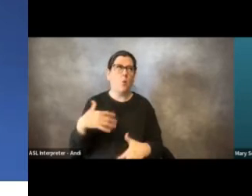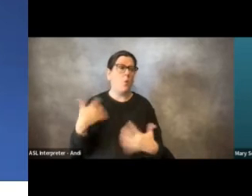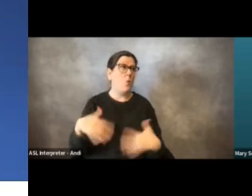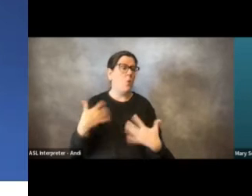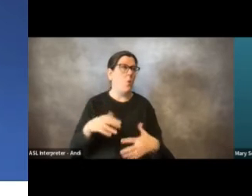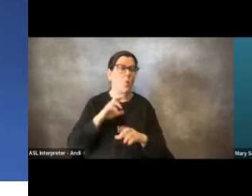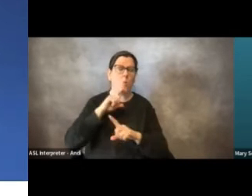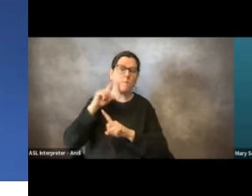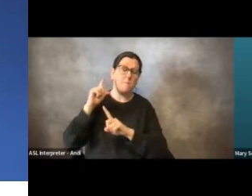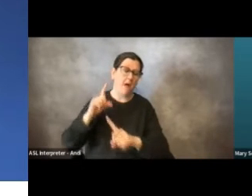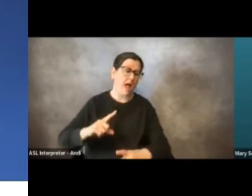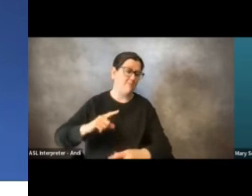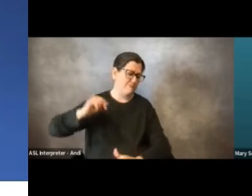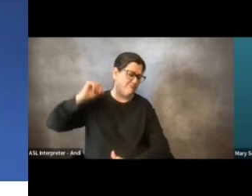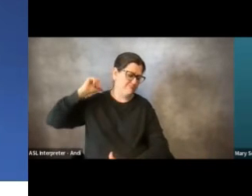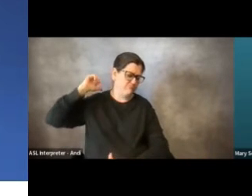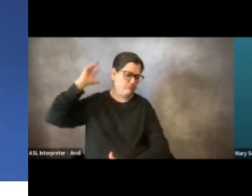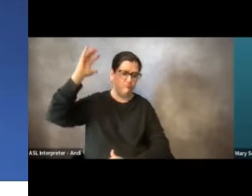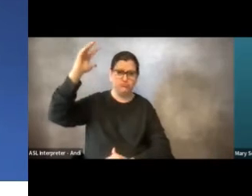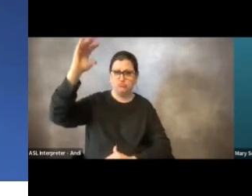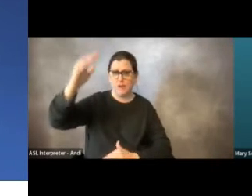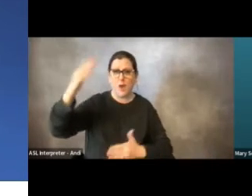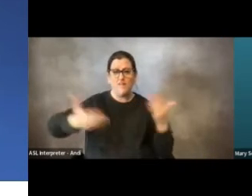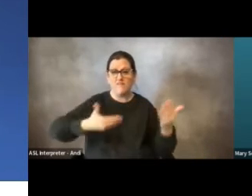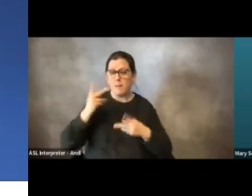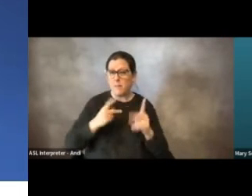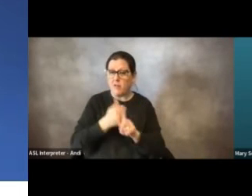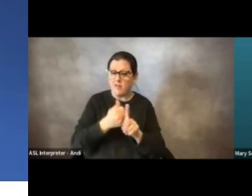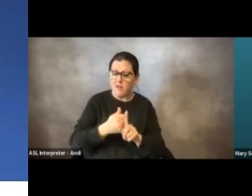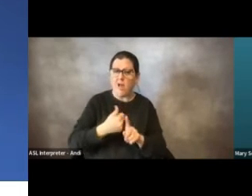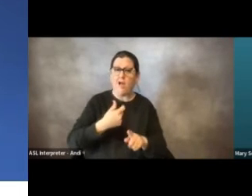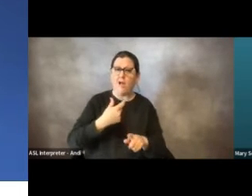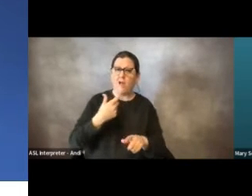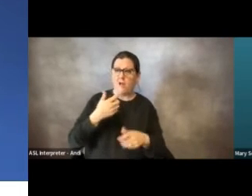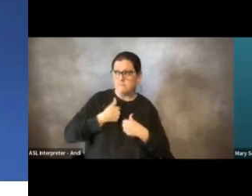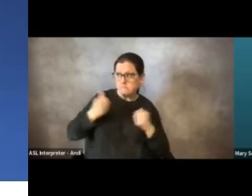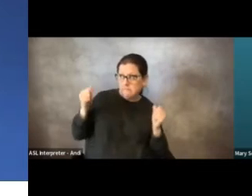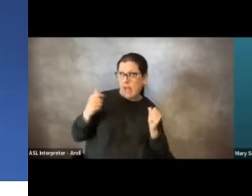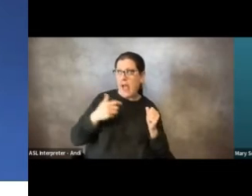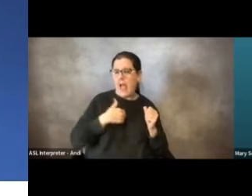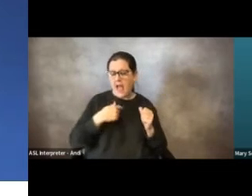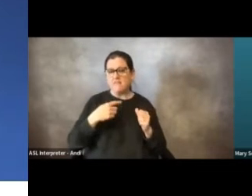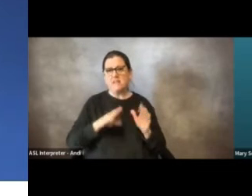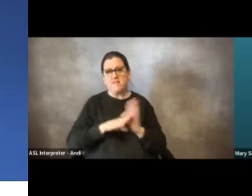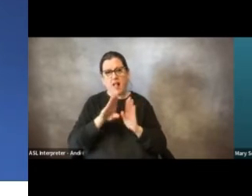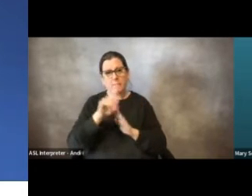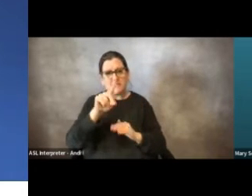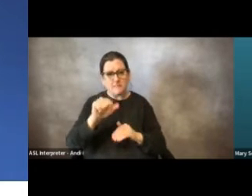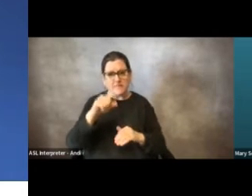So we invited individuals who self identified as having a developmental disability or brain injury, other cognitive disability and mental health